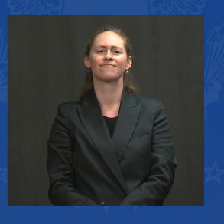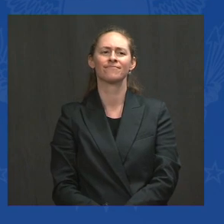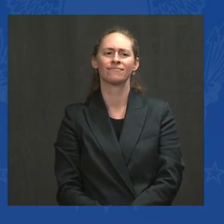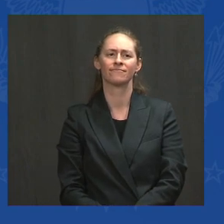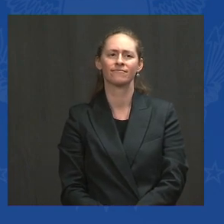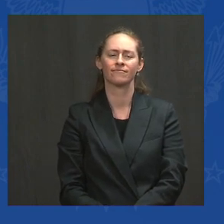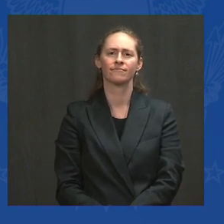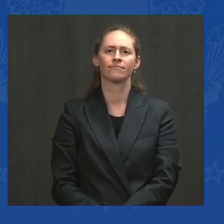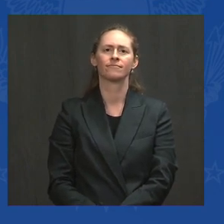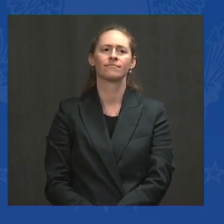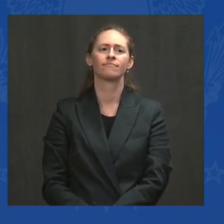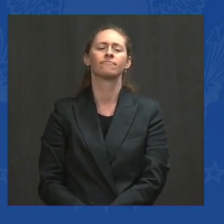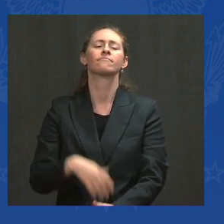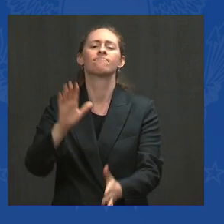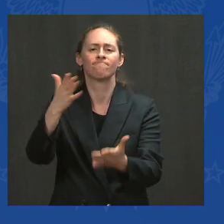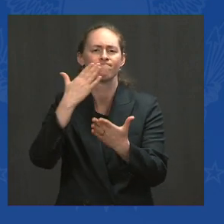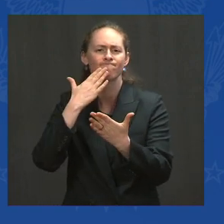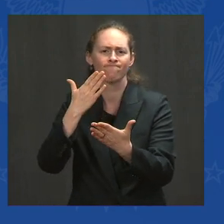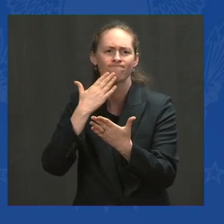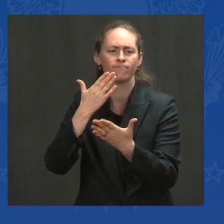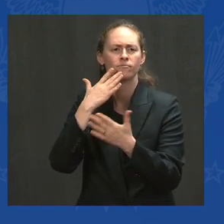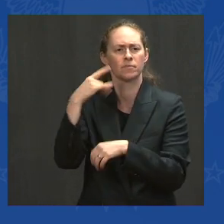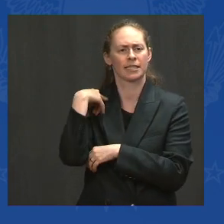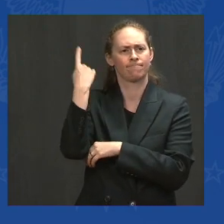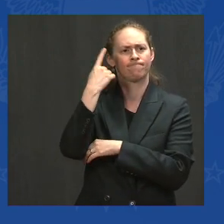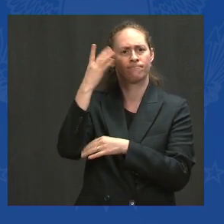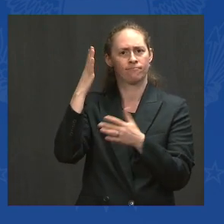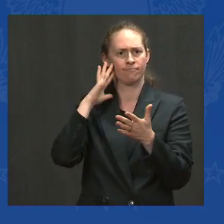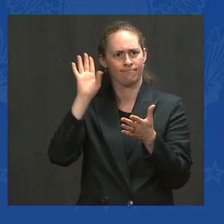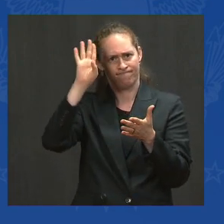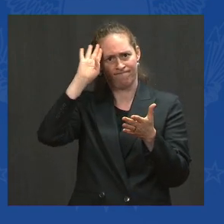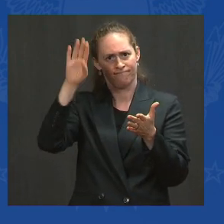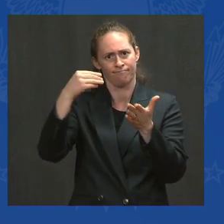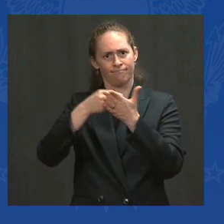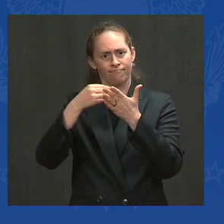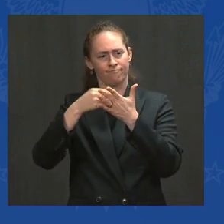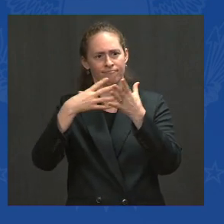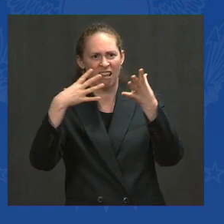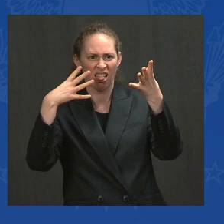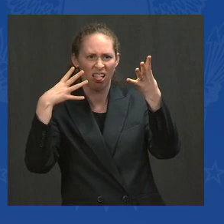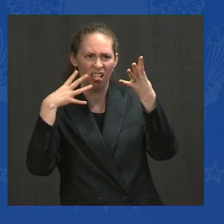Given the amount of money that has been spent and the number of lives that have been lost, in your